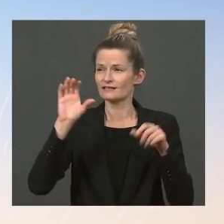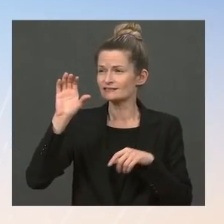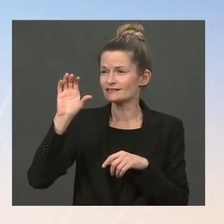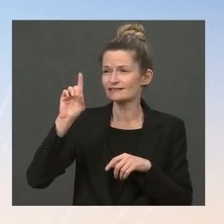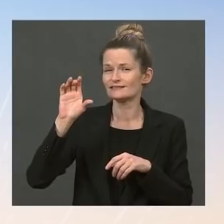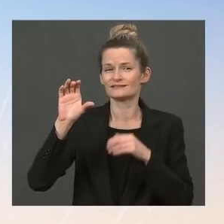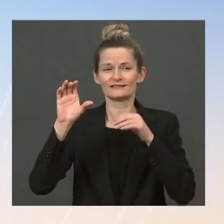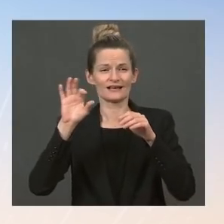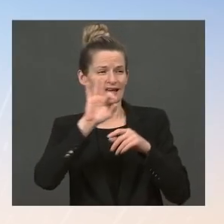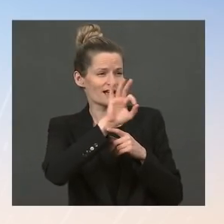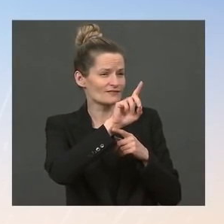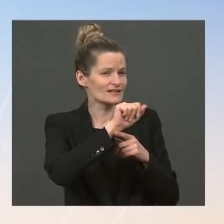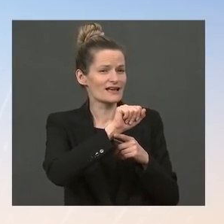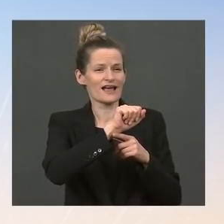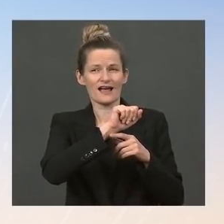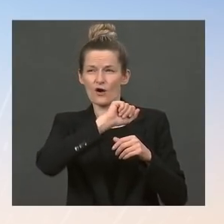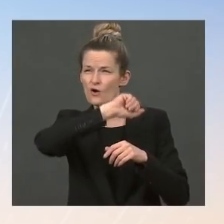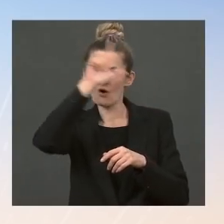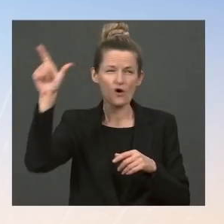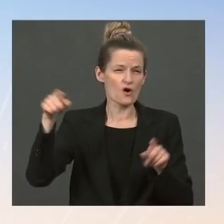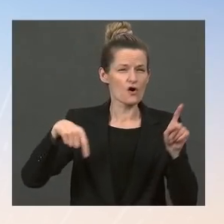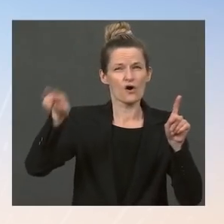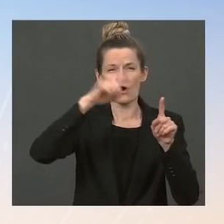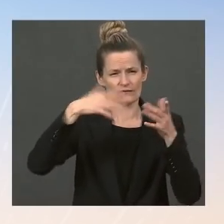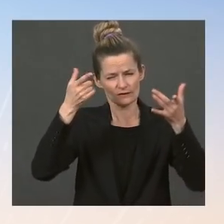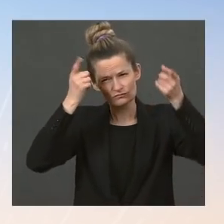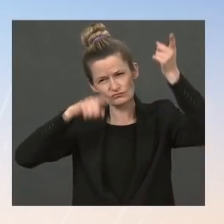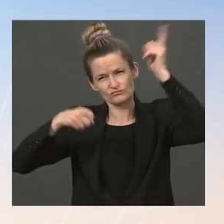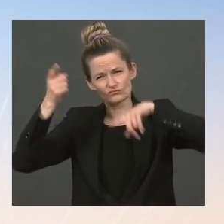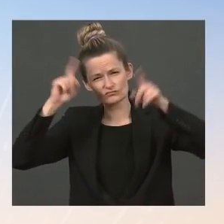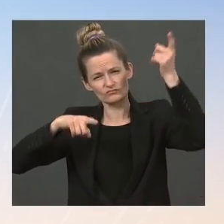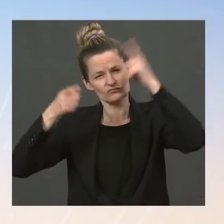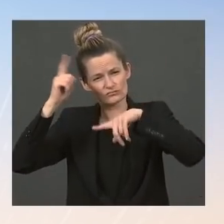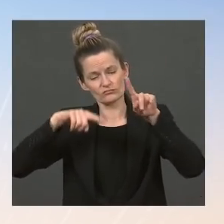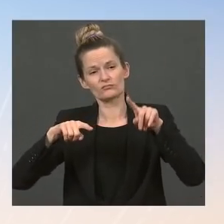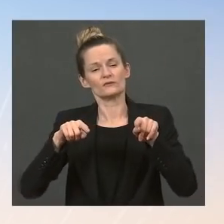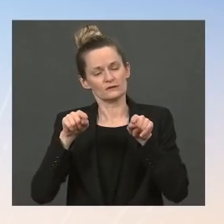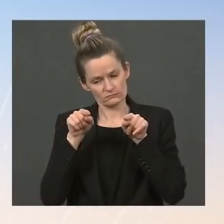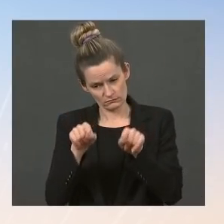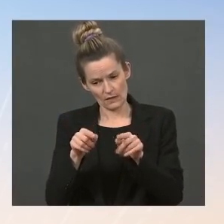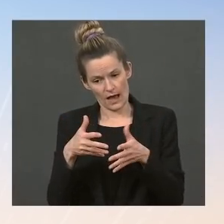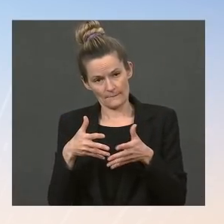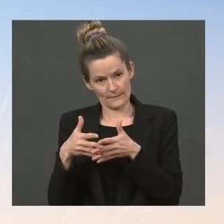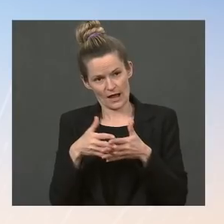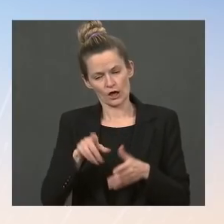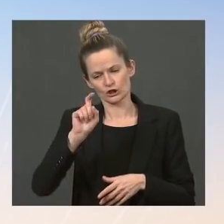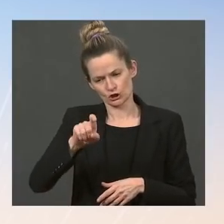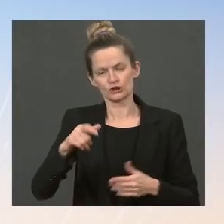all agree and recommend that the American public should be getting boosters, you know, starting next week.